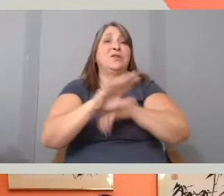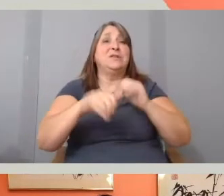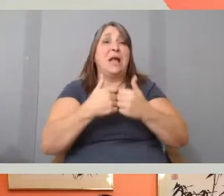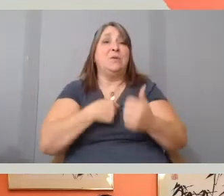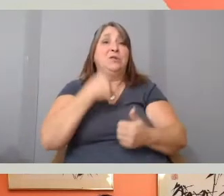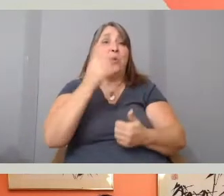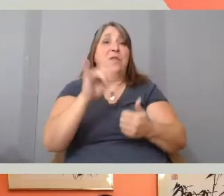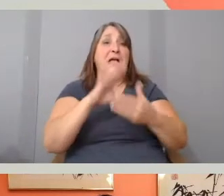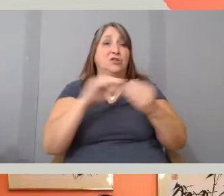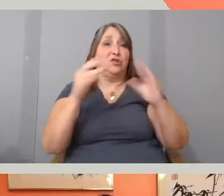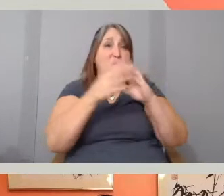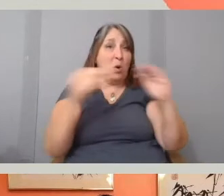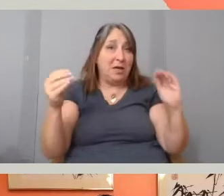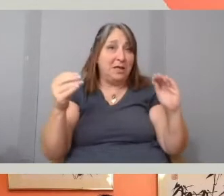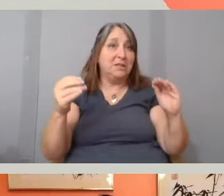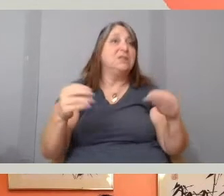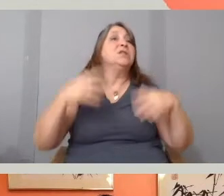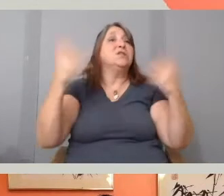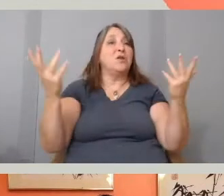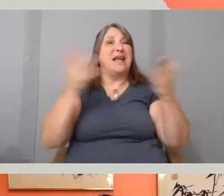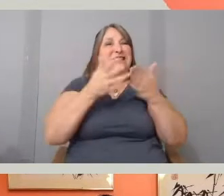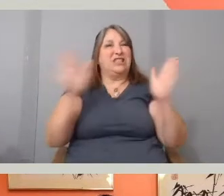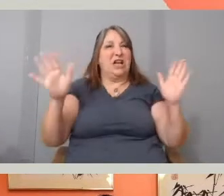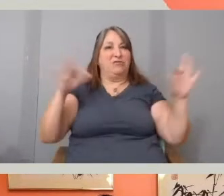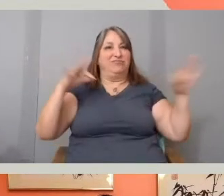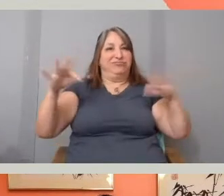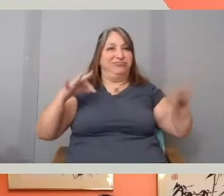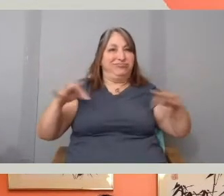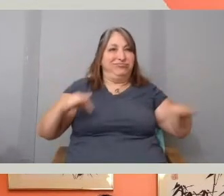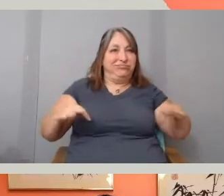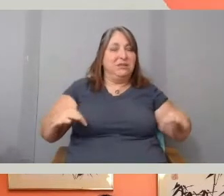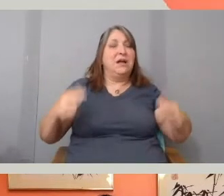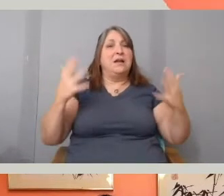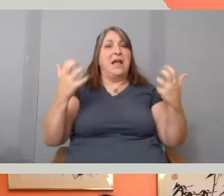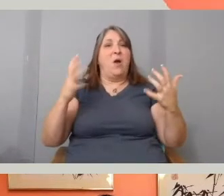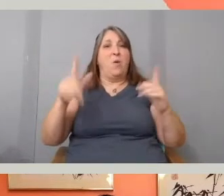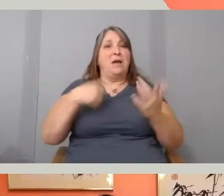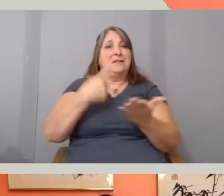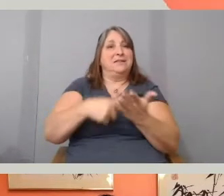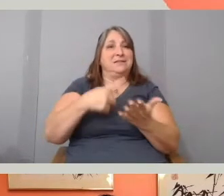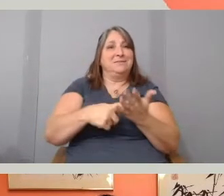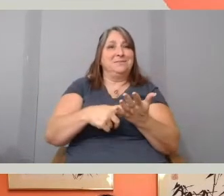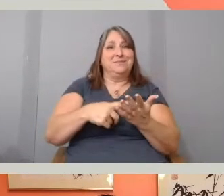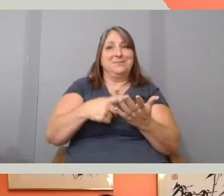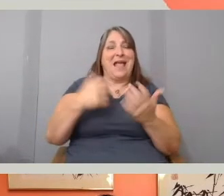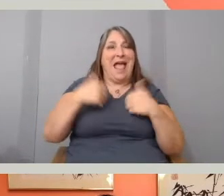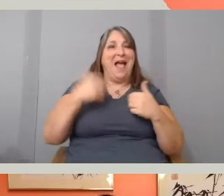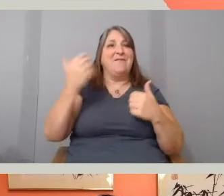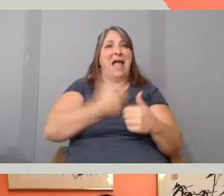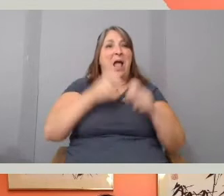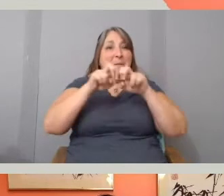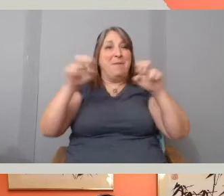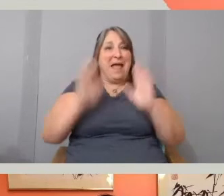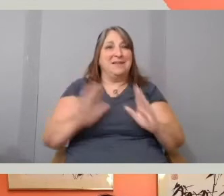So given that as sort of a general framework I want to dive into our panelists and their stories, and their experiences.